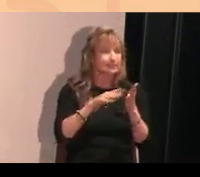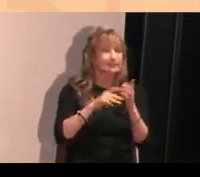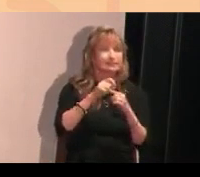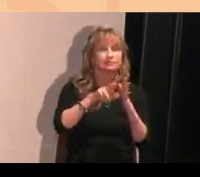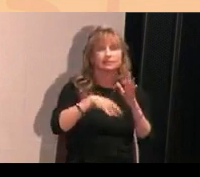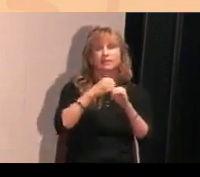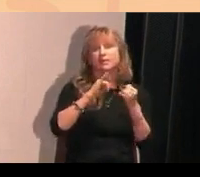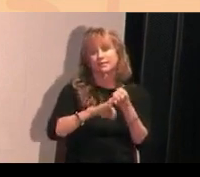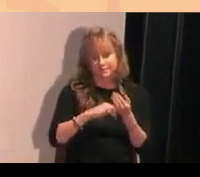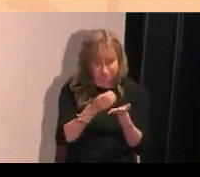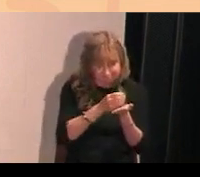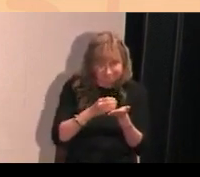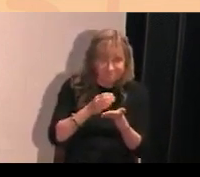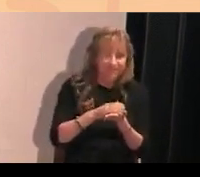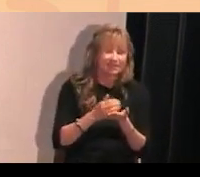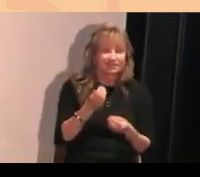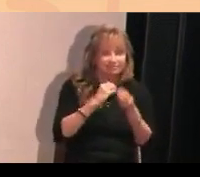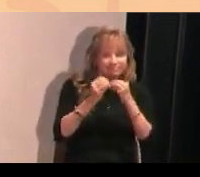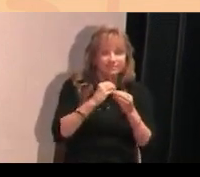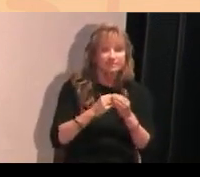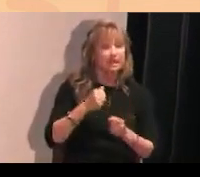and I know we've got a big conversations